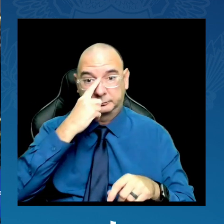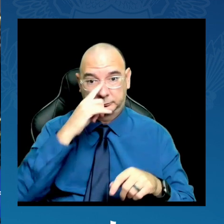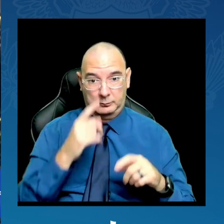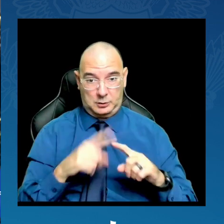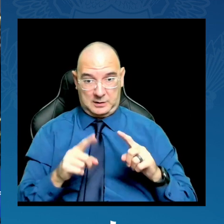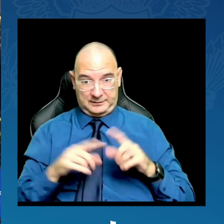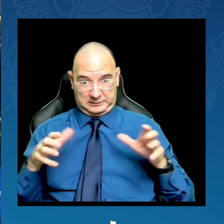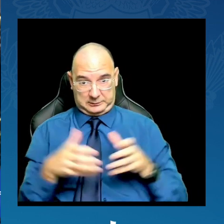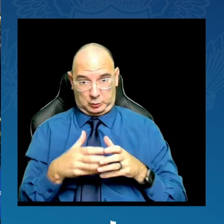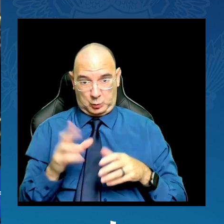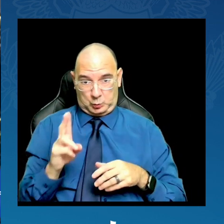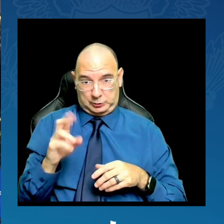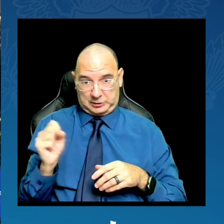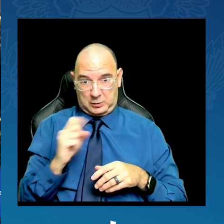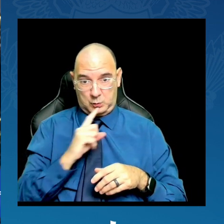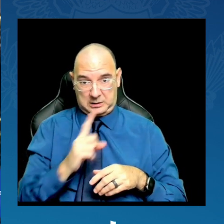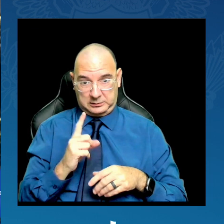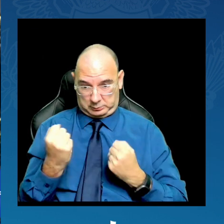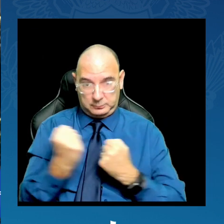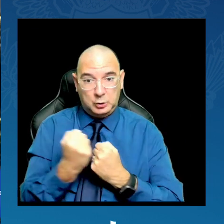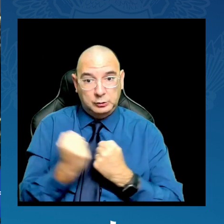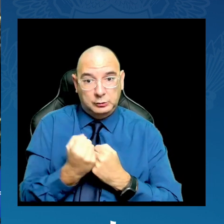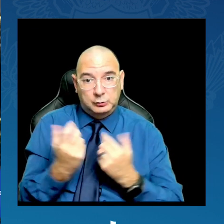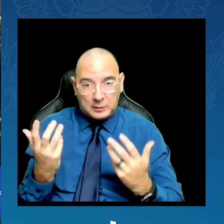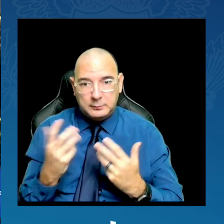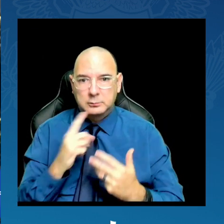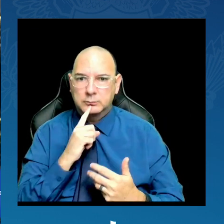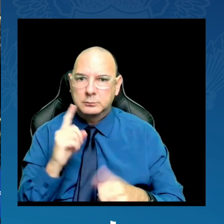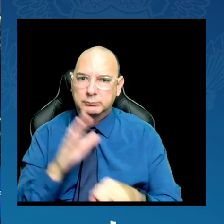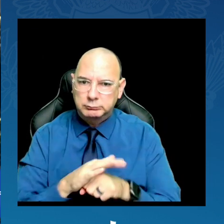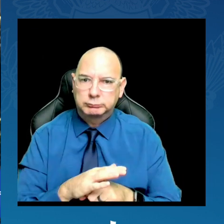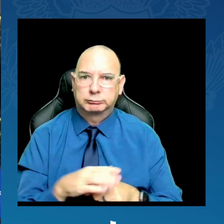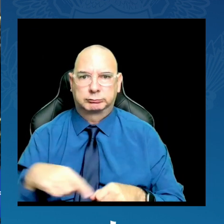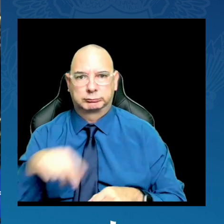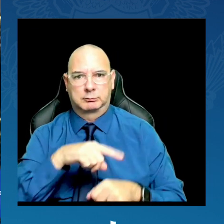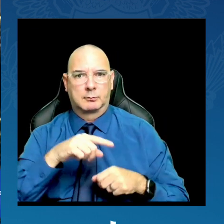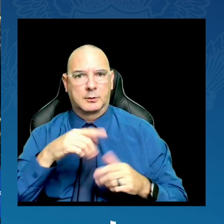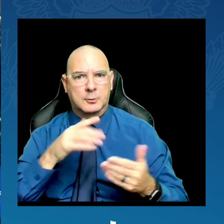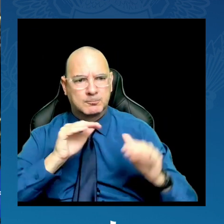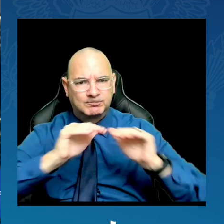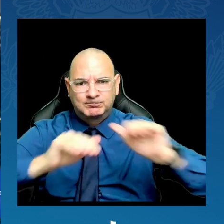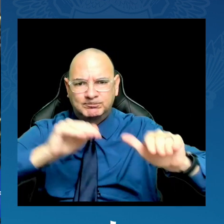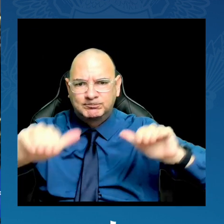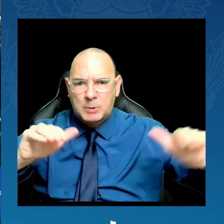calling on other nations to make the same commitment. And in the coming weeks, Assistant Secretary Stewart and her team